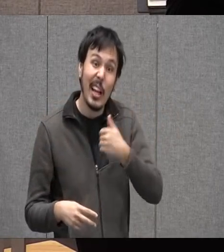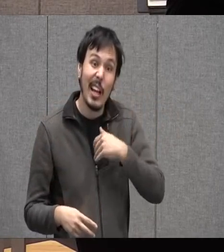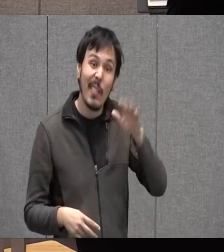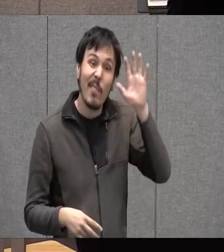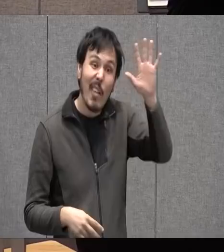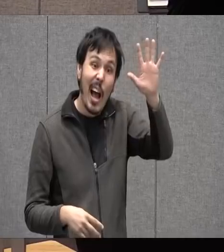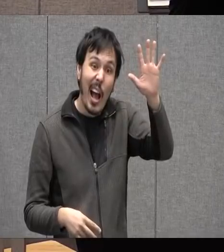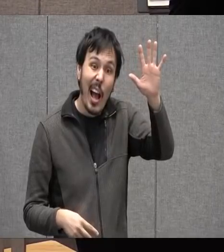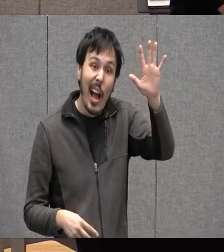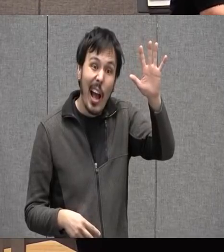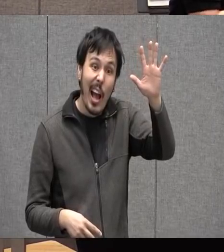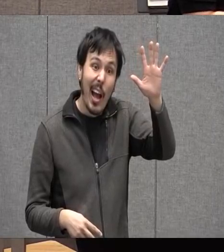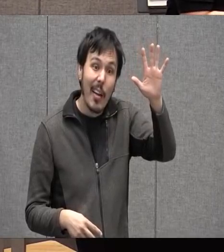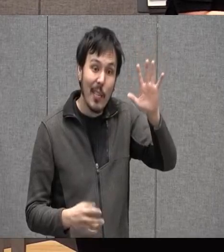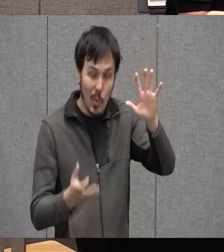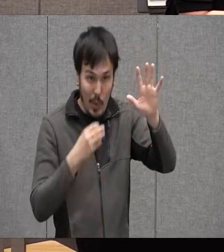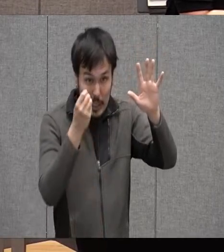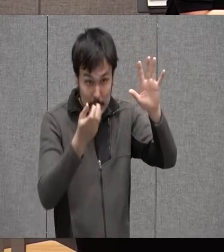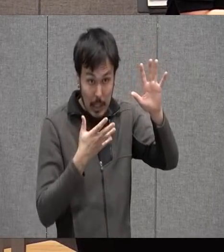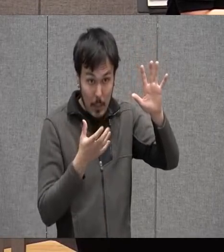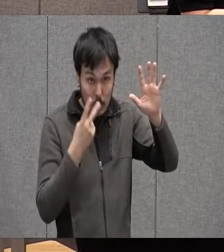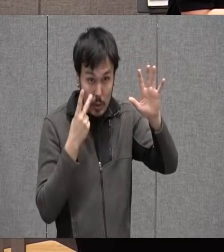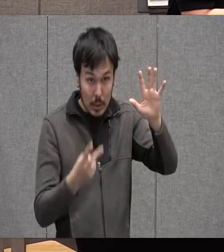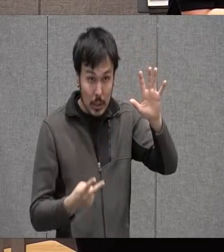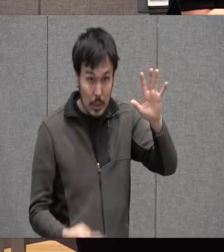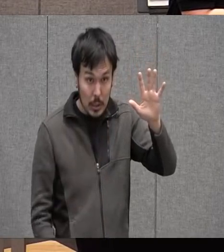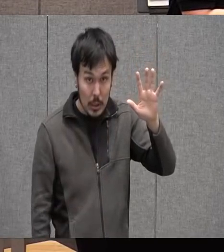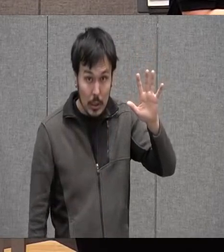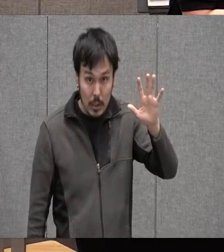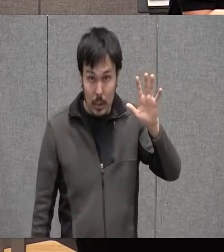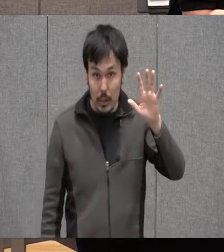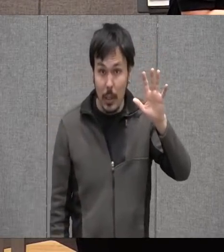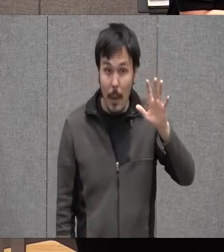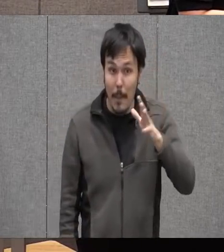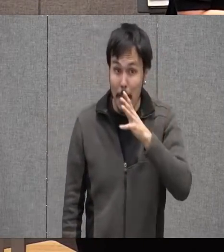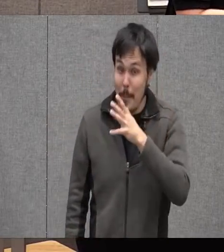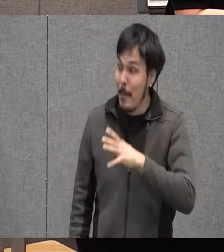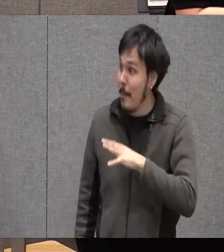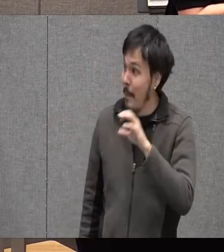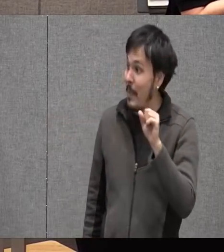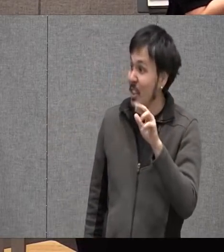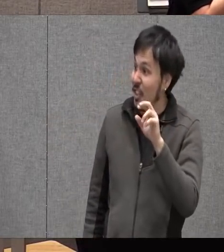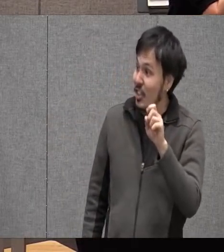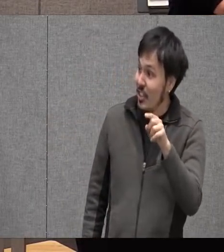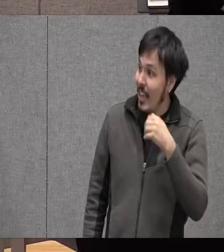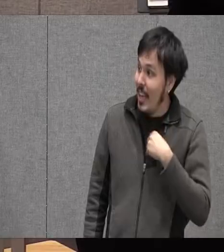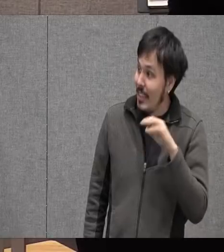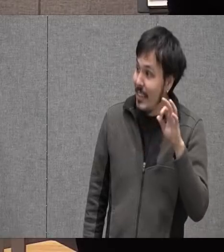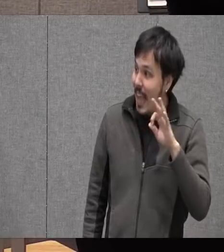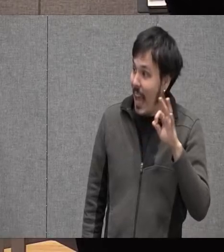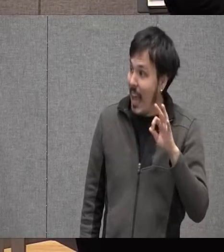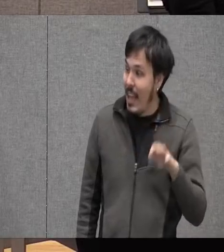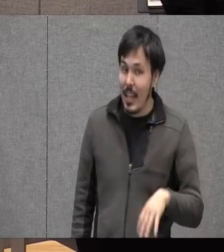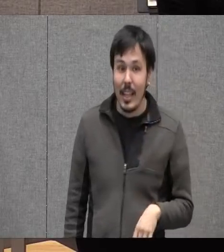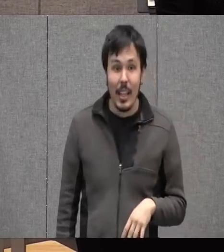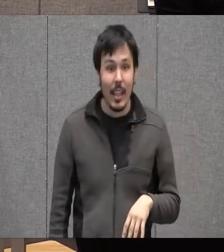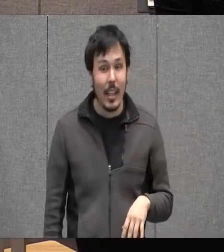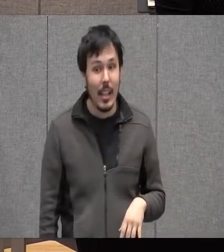Okay, you want to go ahead and tell me what you can see? And Mrs. Sears has a nine. Okay, so the, [Dealer] The product